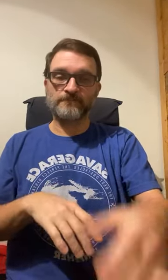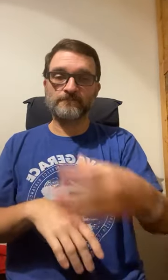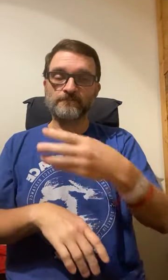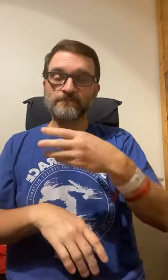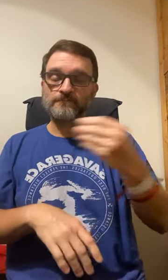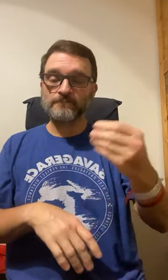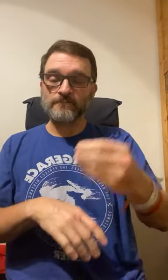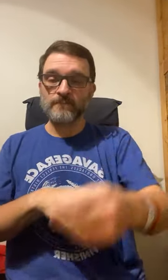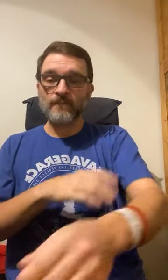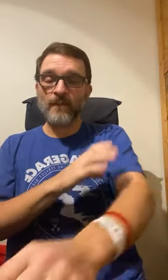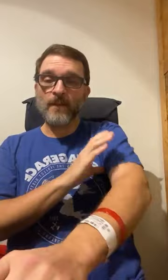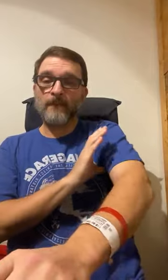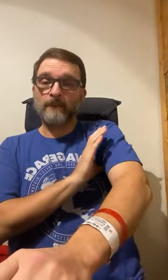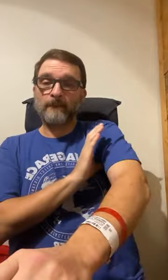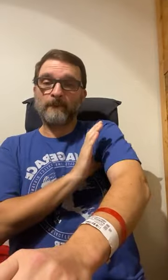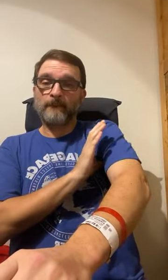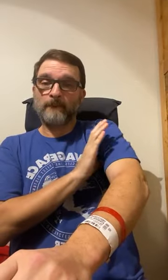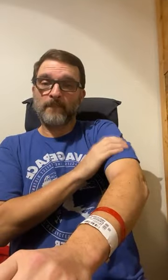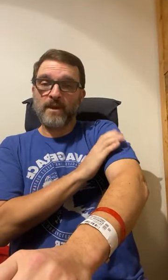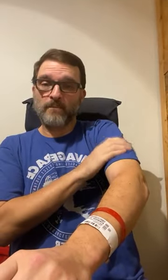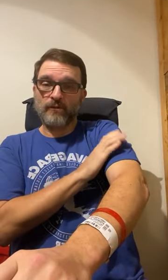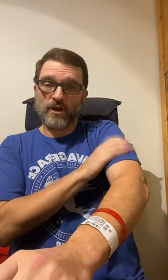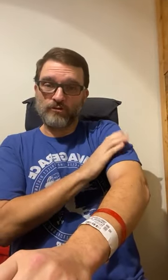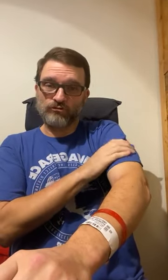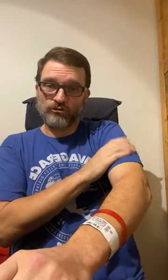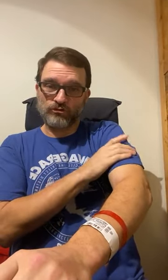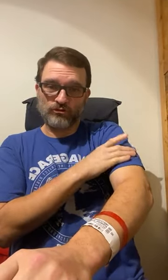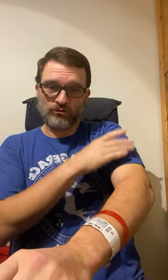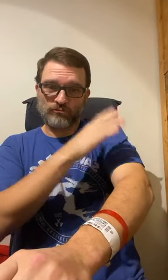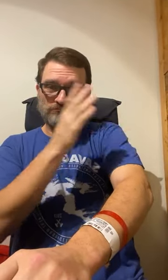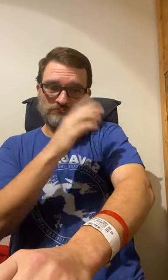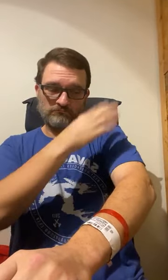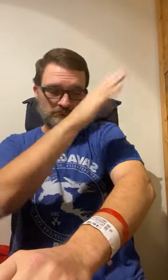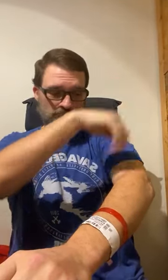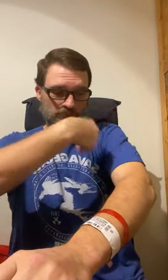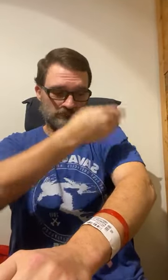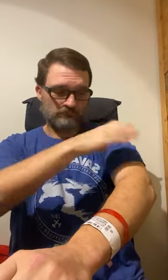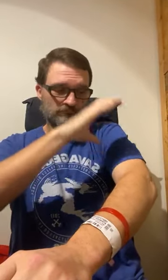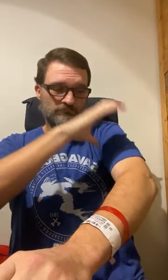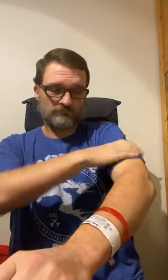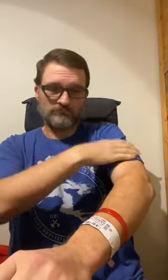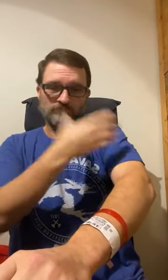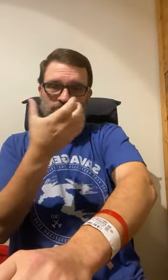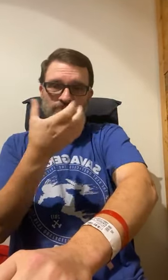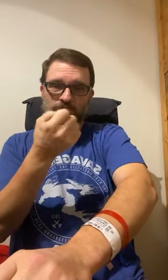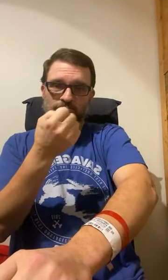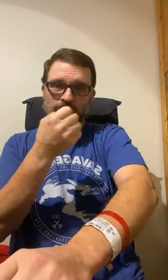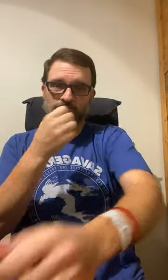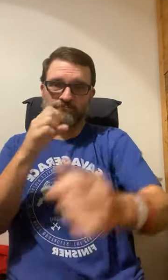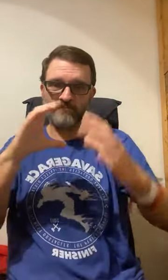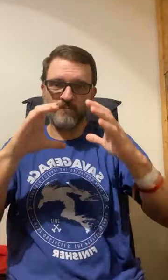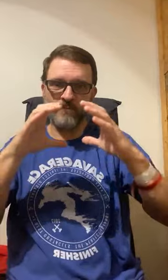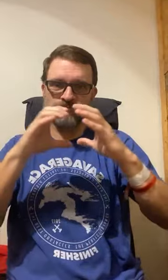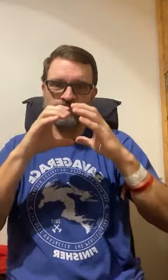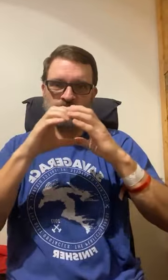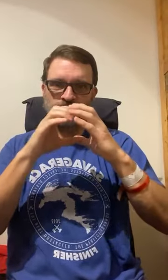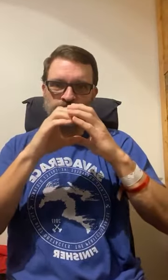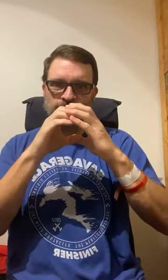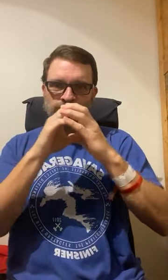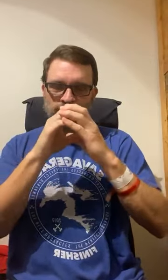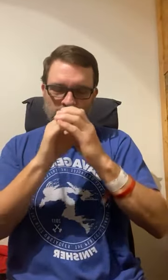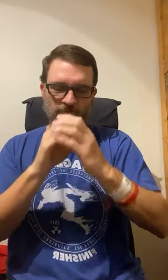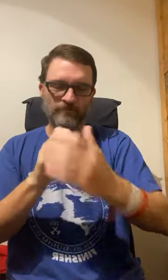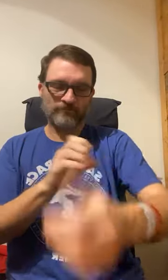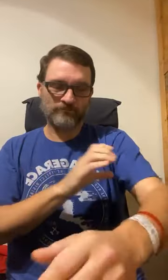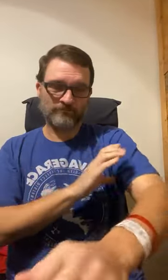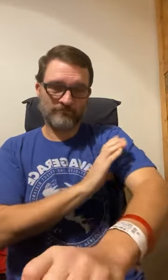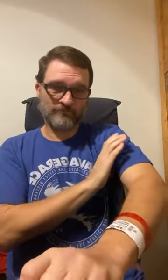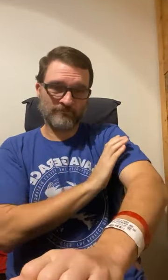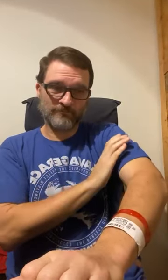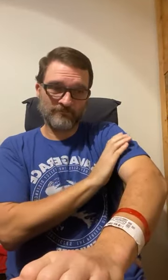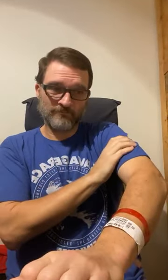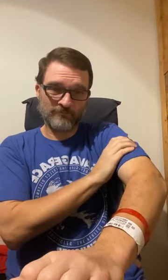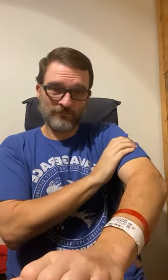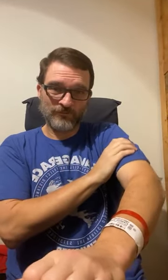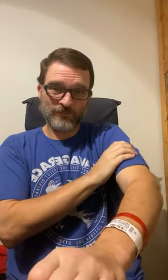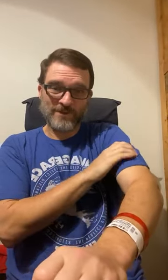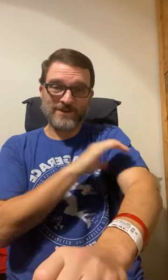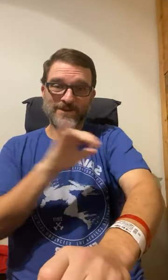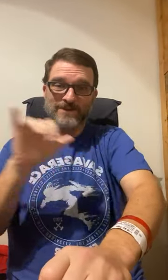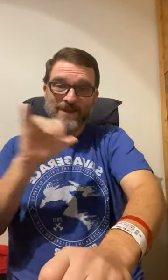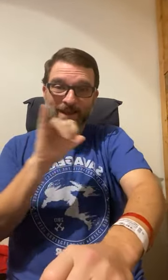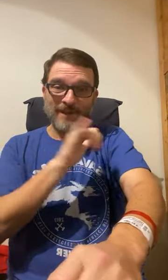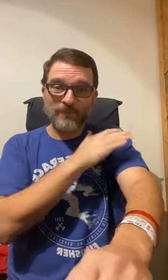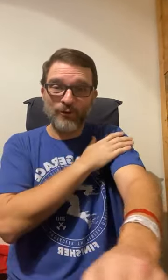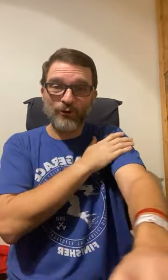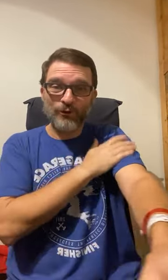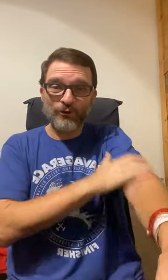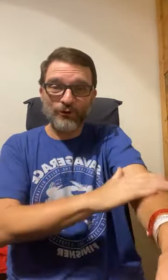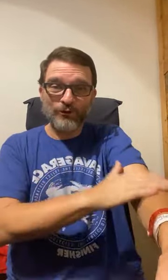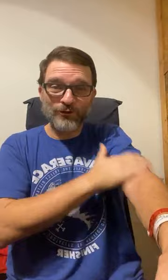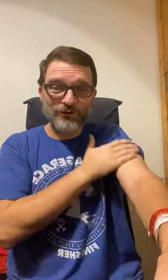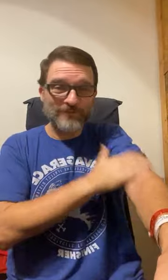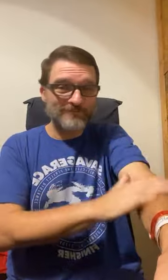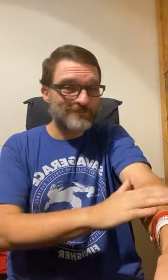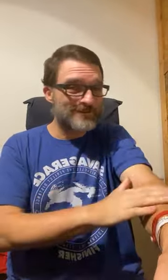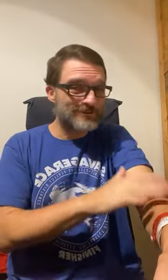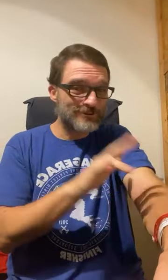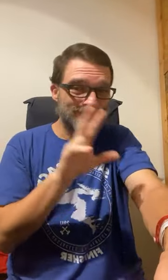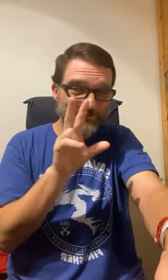Ok. the blood pressure cuff on the same arm?